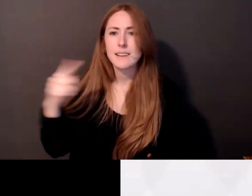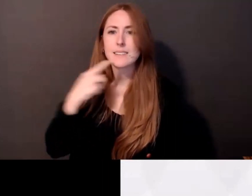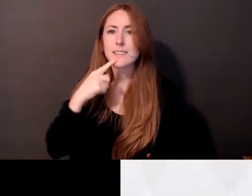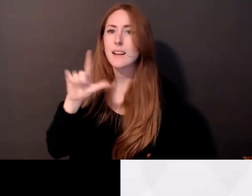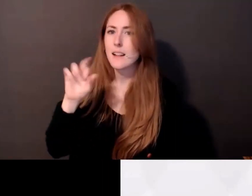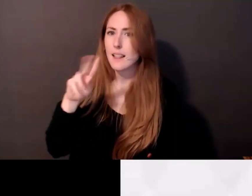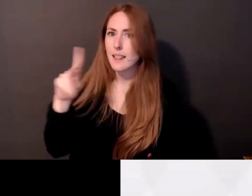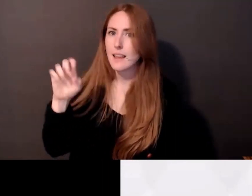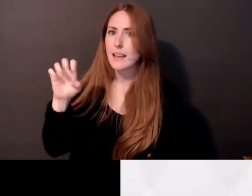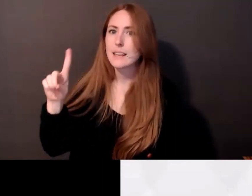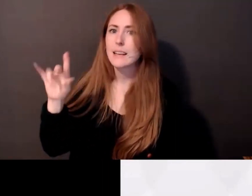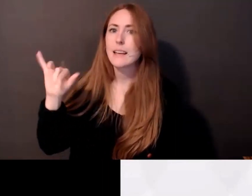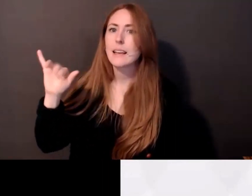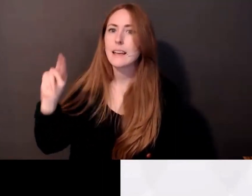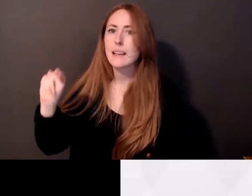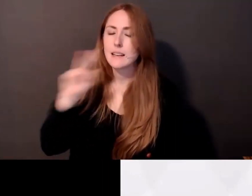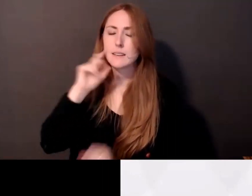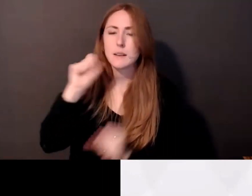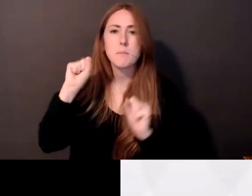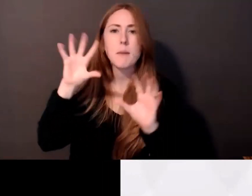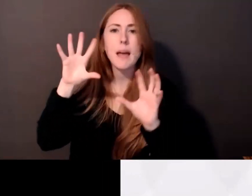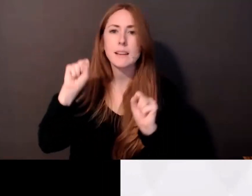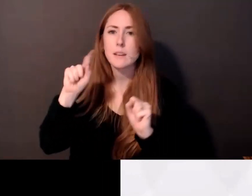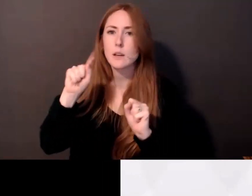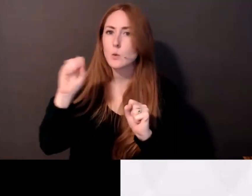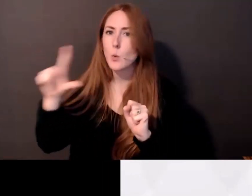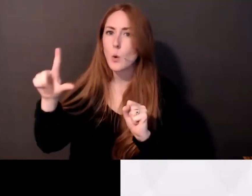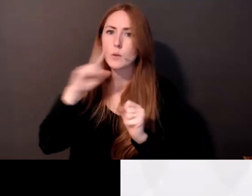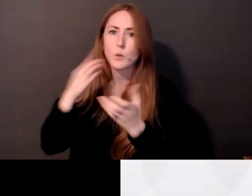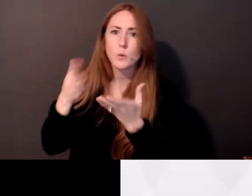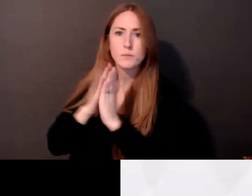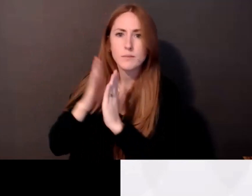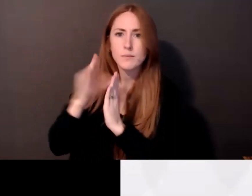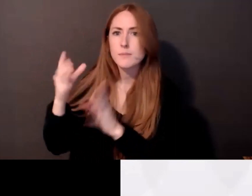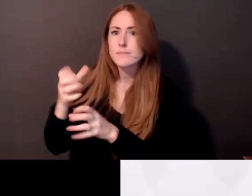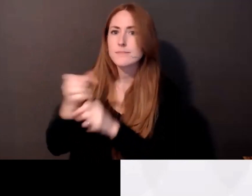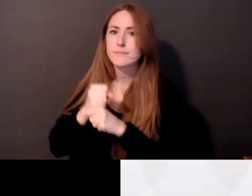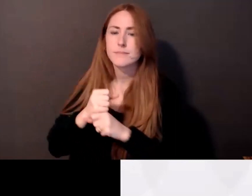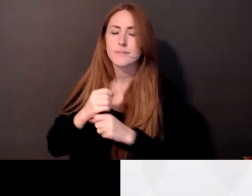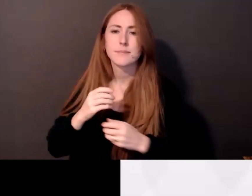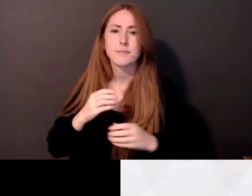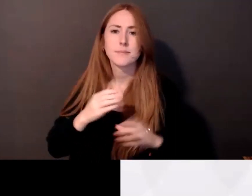to request and receive testimonials. And she's used them on websites as well.